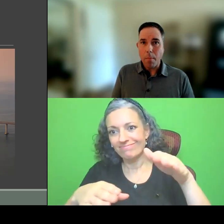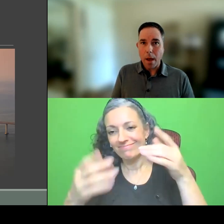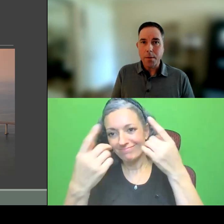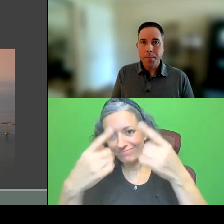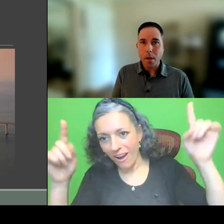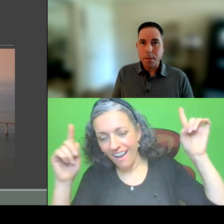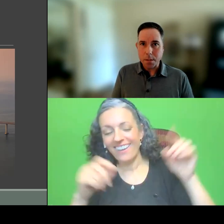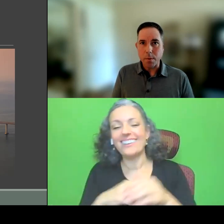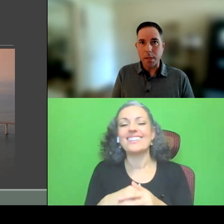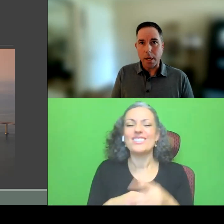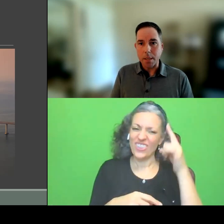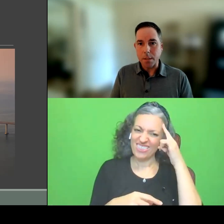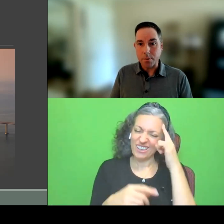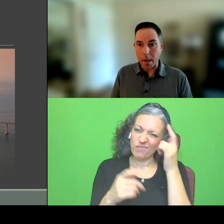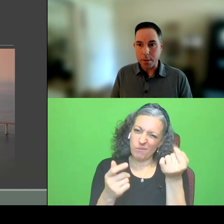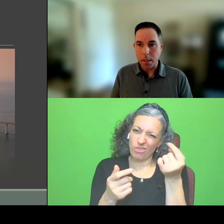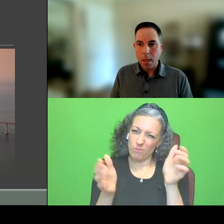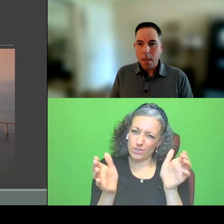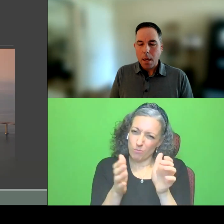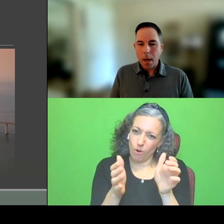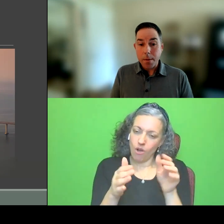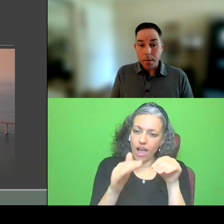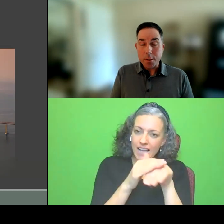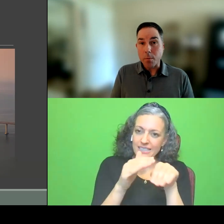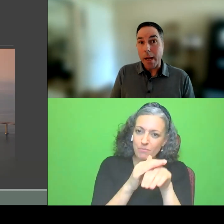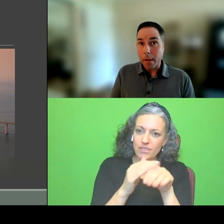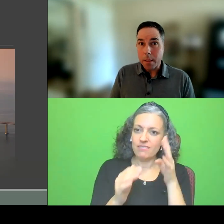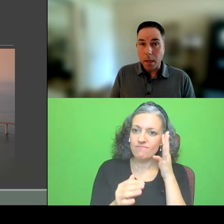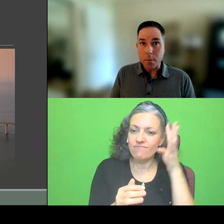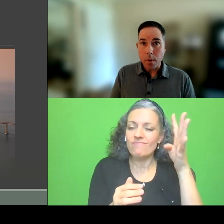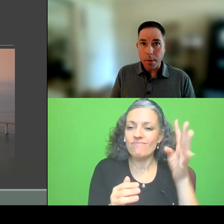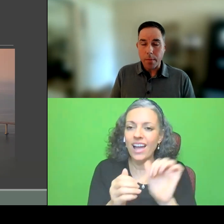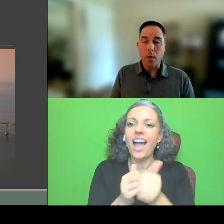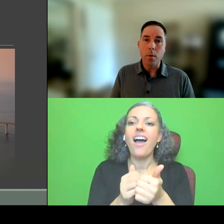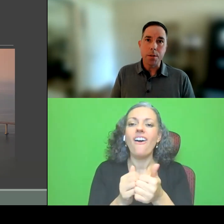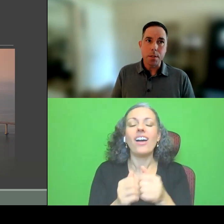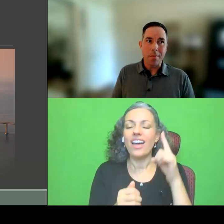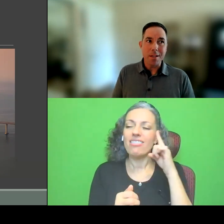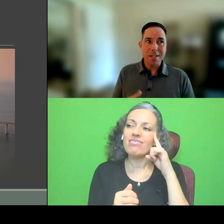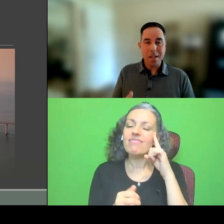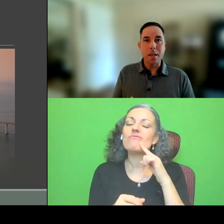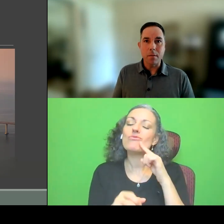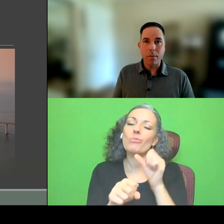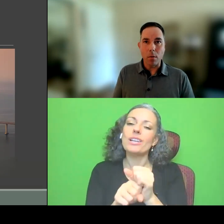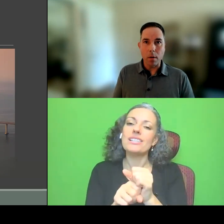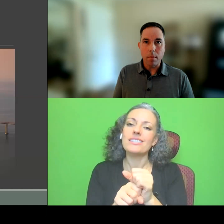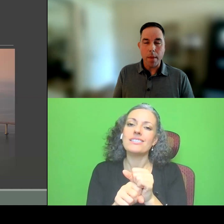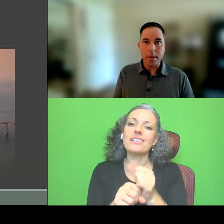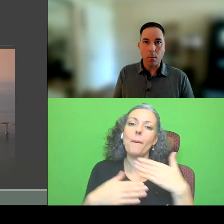about accessibility as a strategy. I think there is a reality that comes with that which is that the ceiling for that to